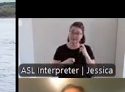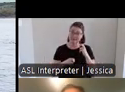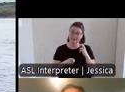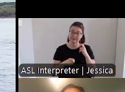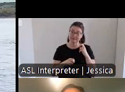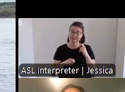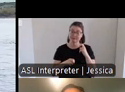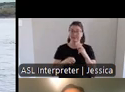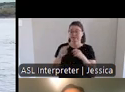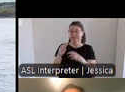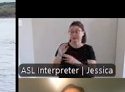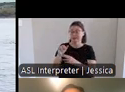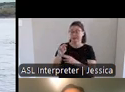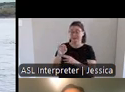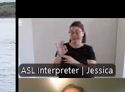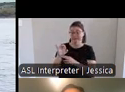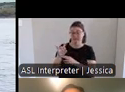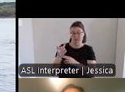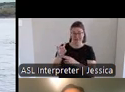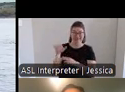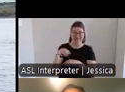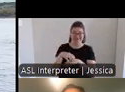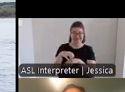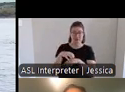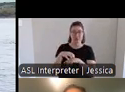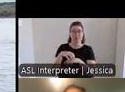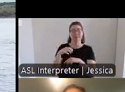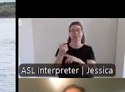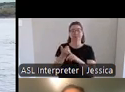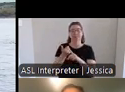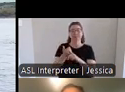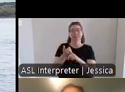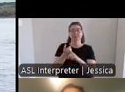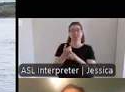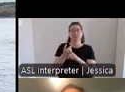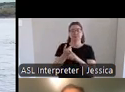Manifold works in that, um, as a platform, you are always bringing something into it,